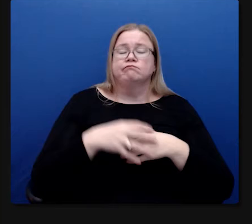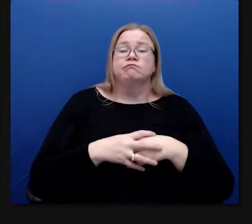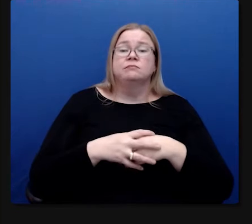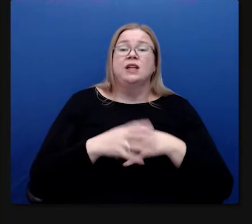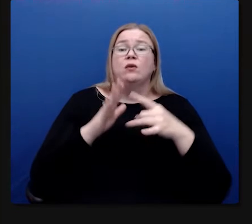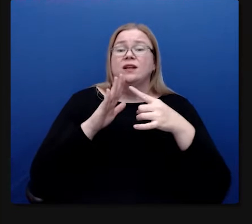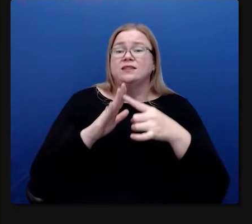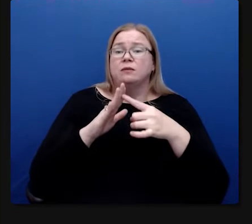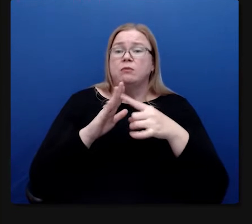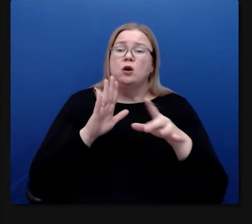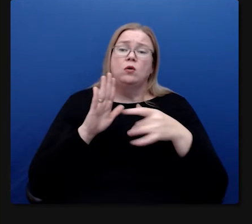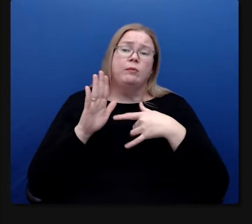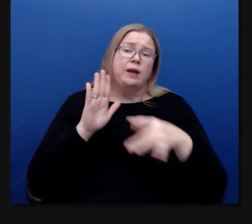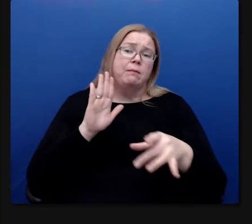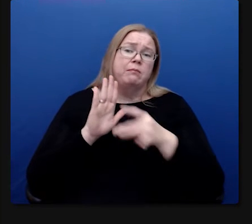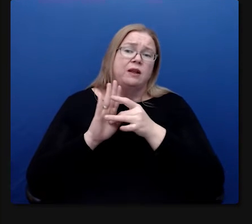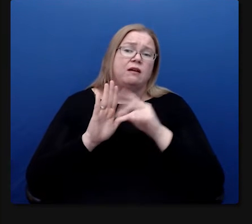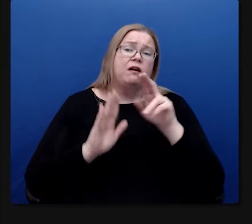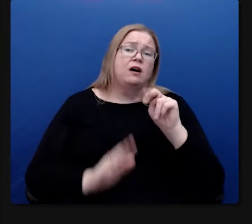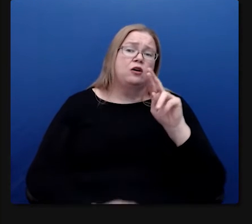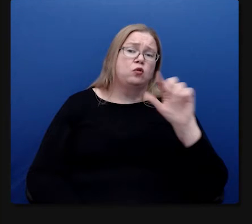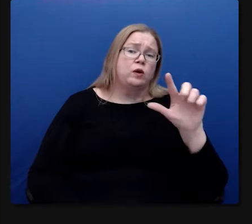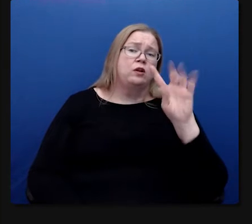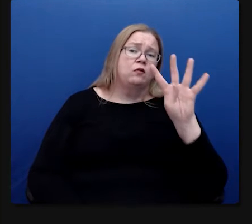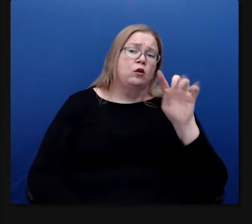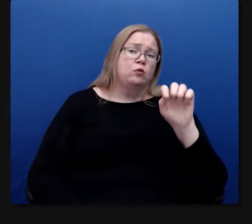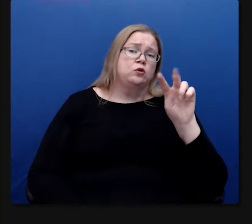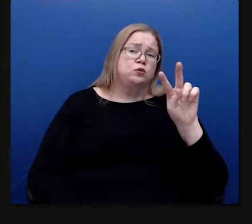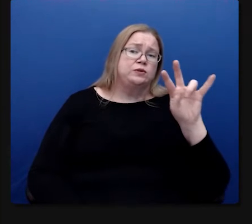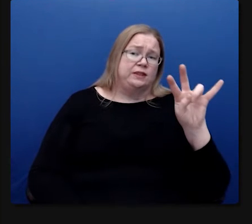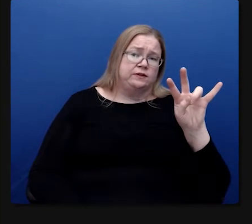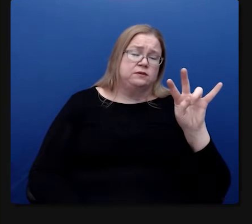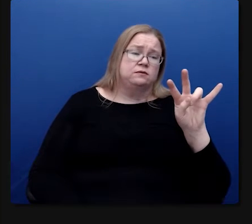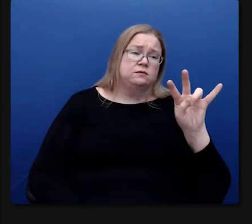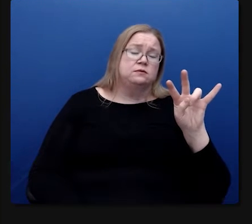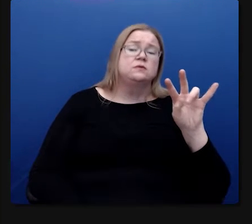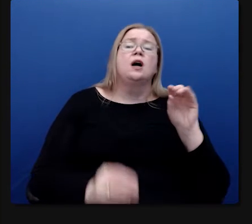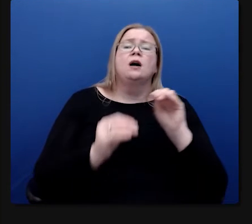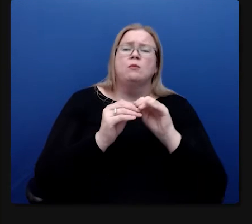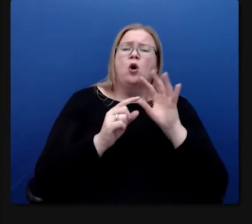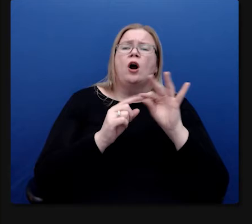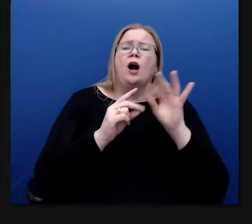For the demo I'm going to select Unreal 4.27. And more options will appear